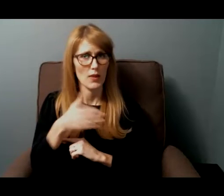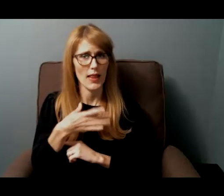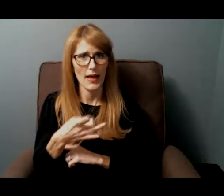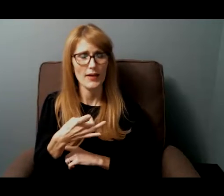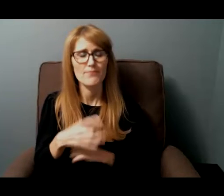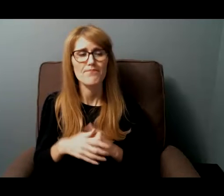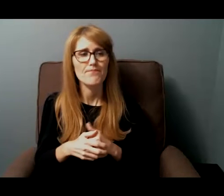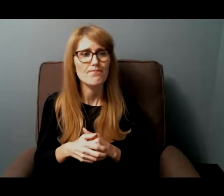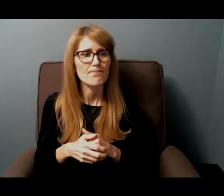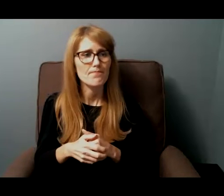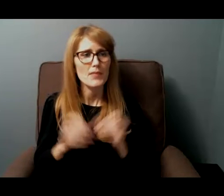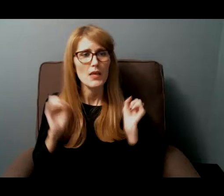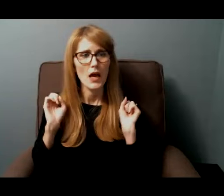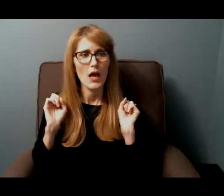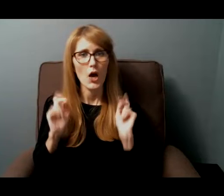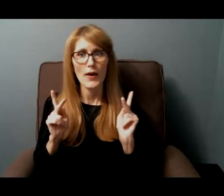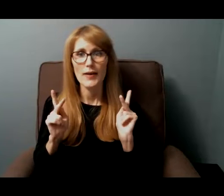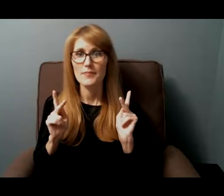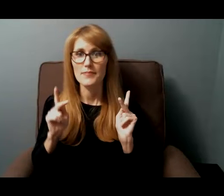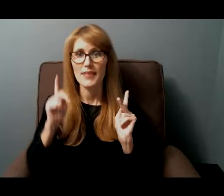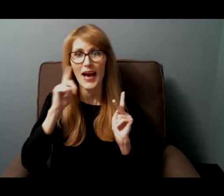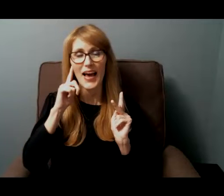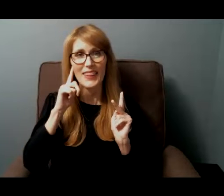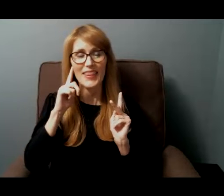Okay. I think that might be good for the moment, so I am going to keep us